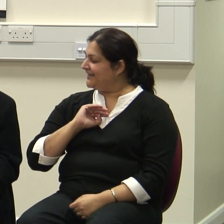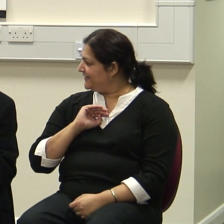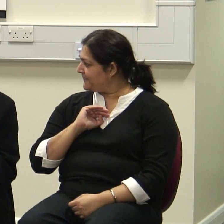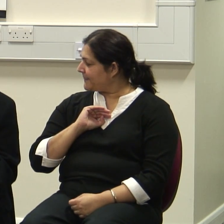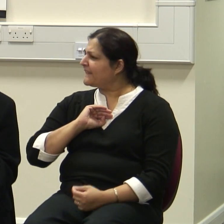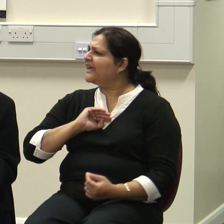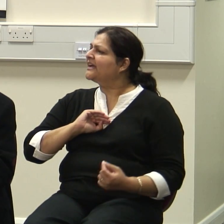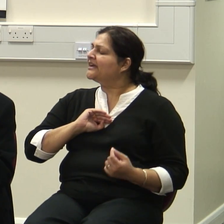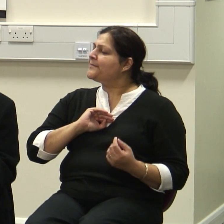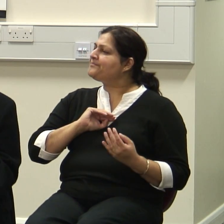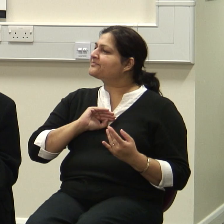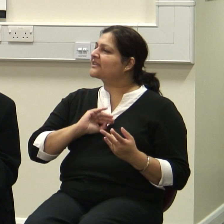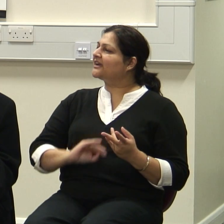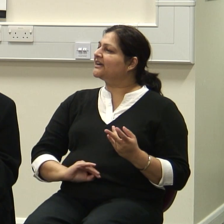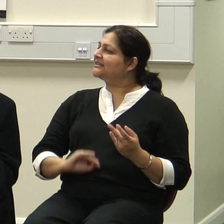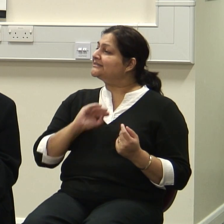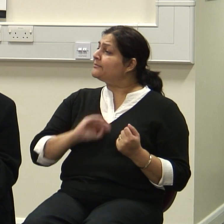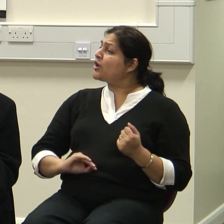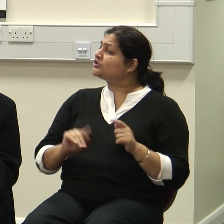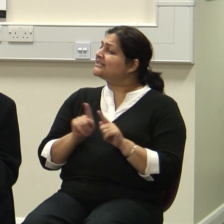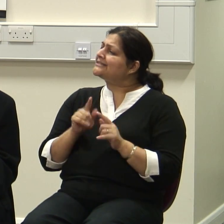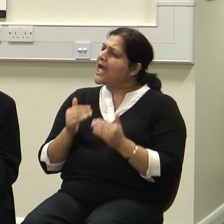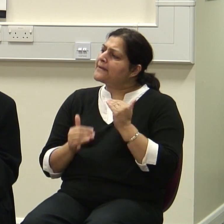mean, somebody, if you have a disease, or if somebody is stepping on your toe, you cut